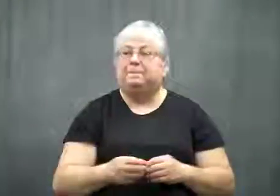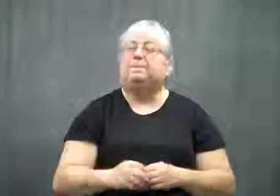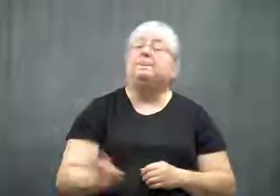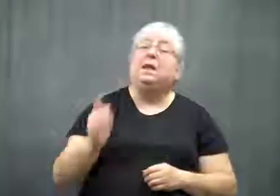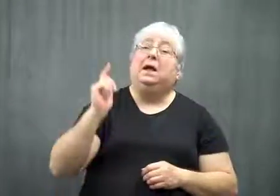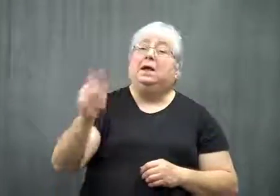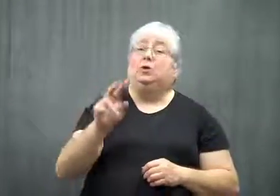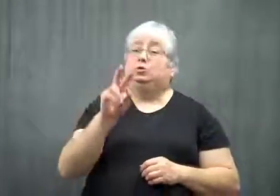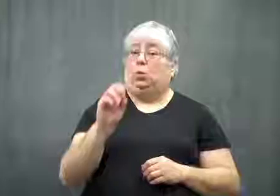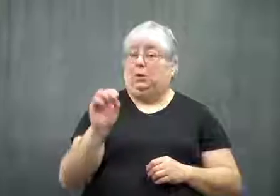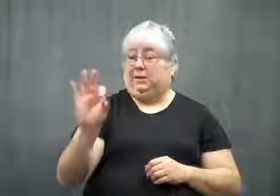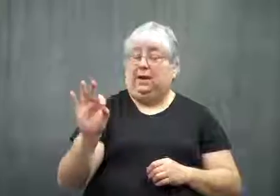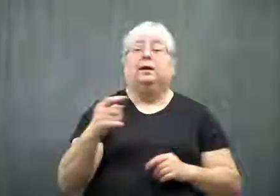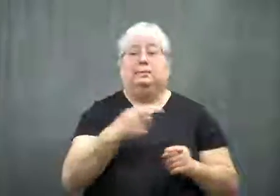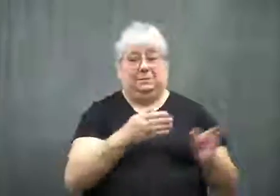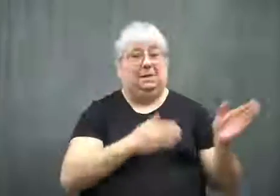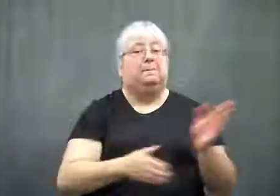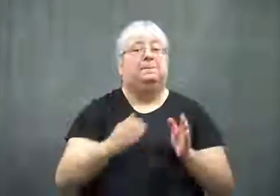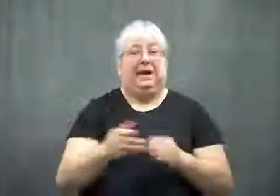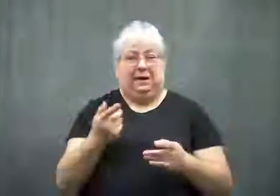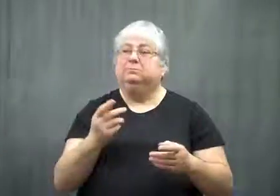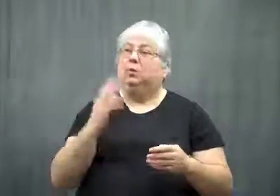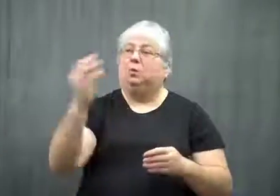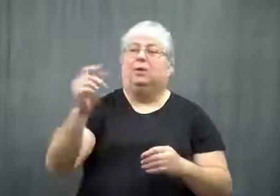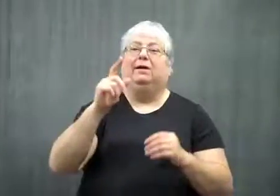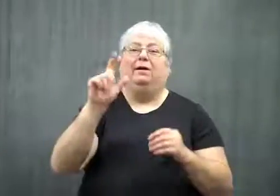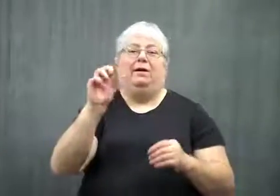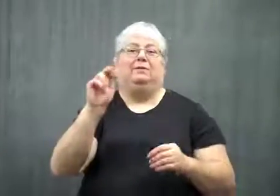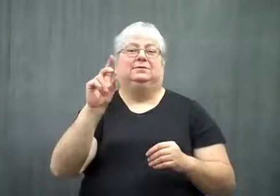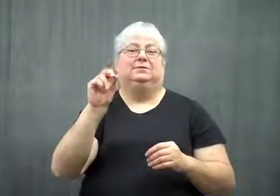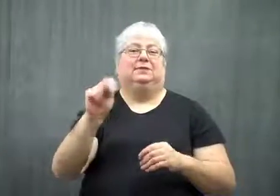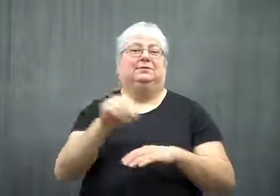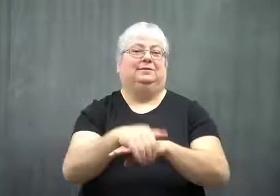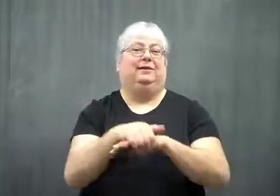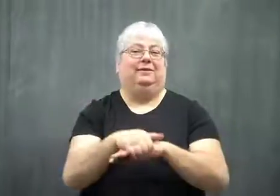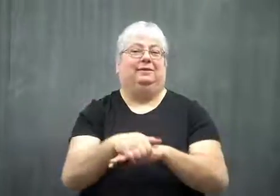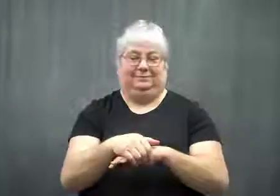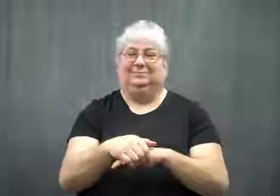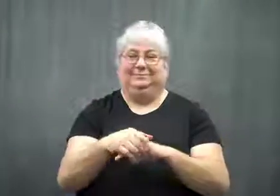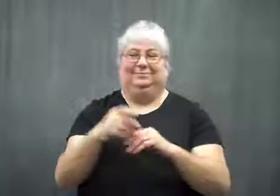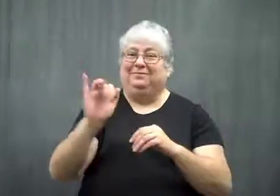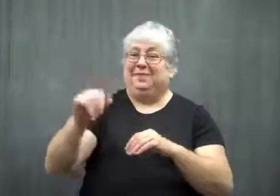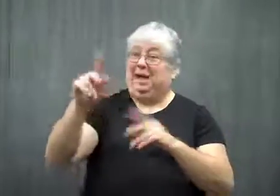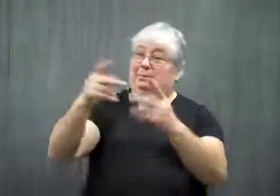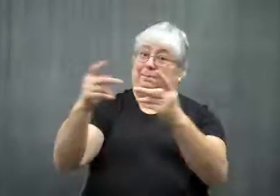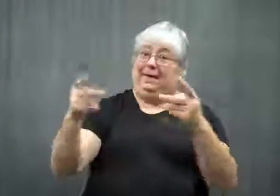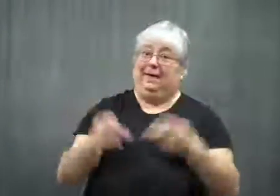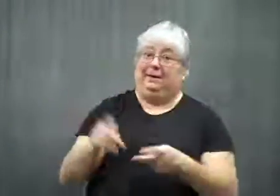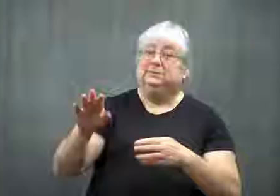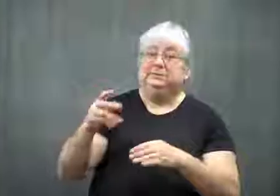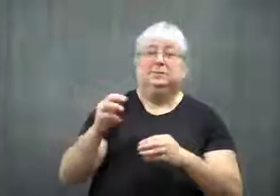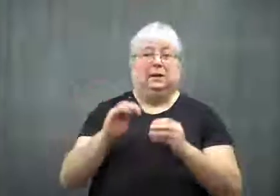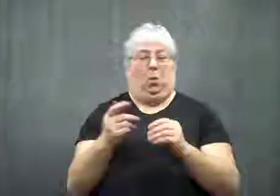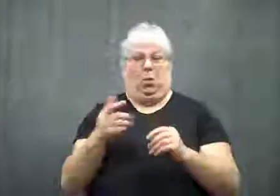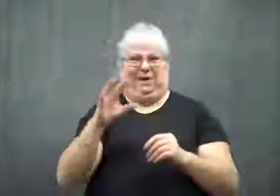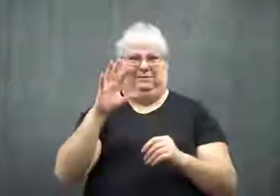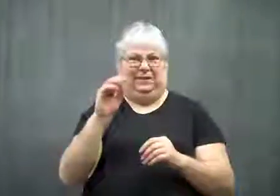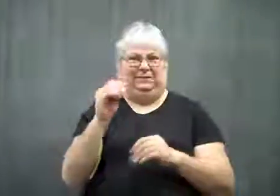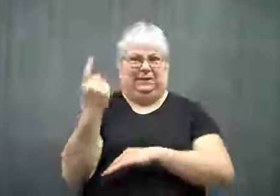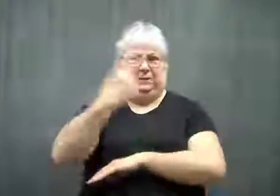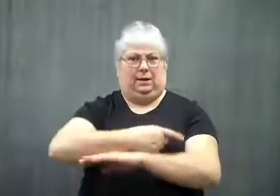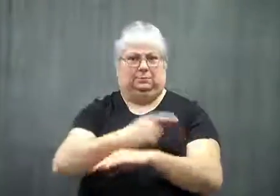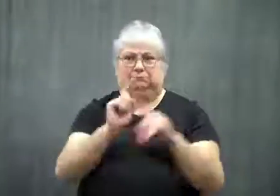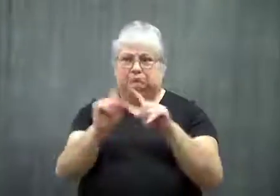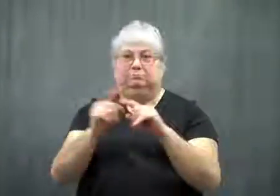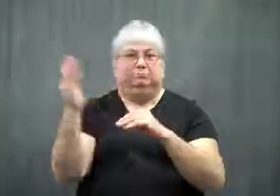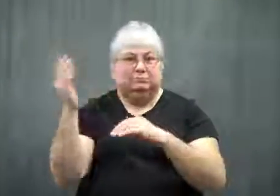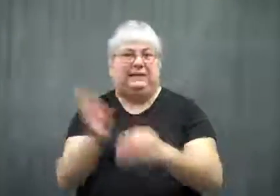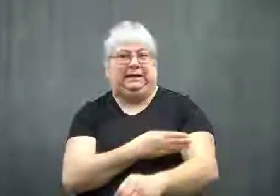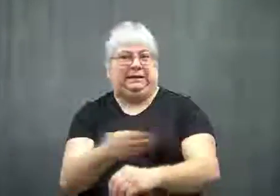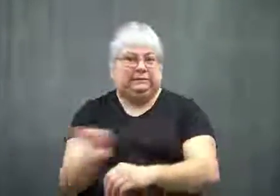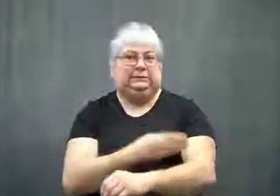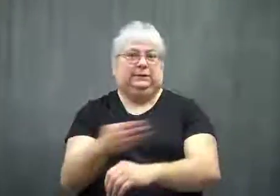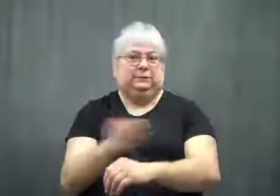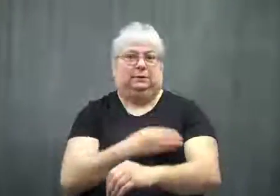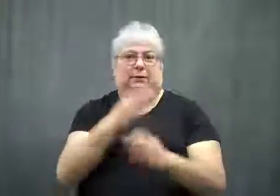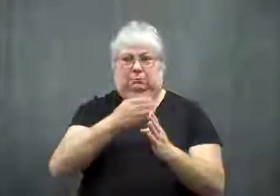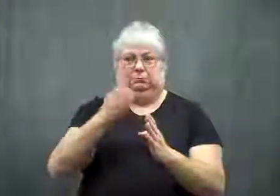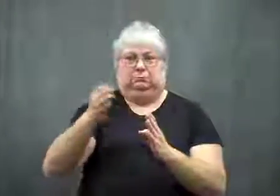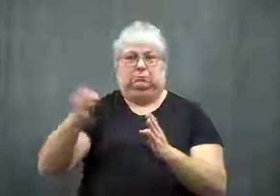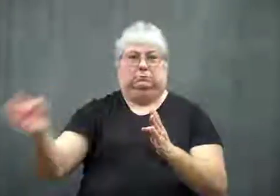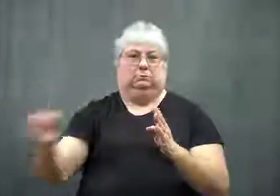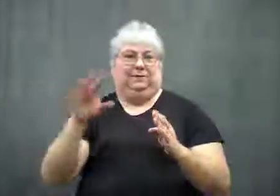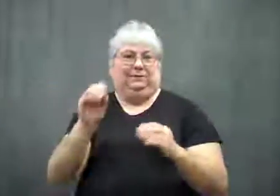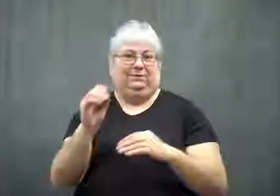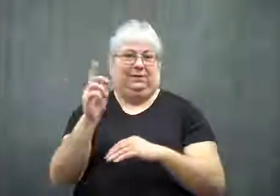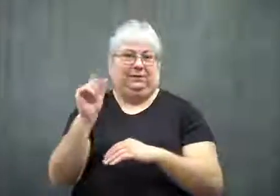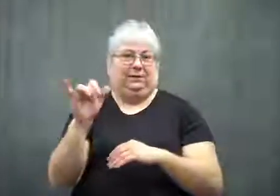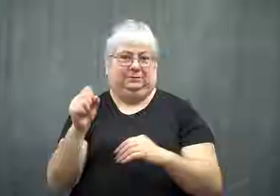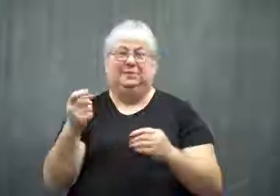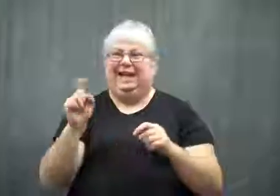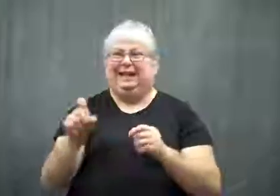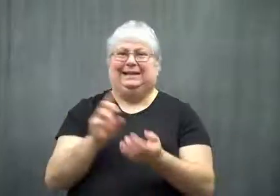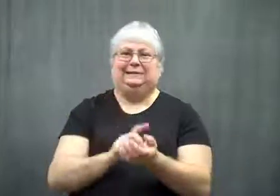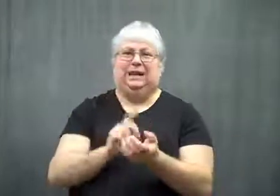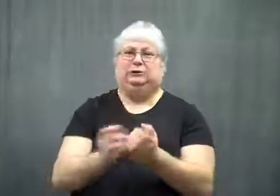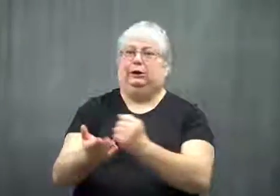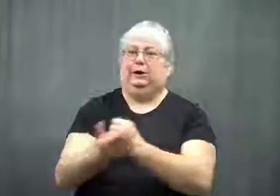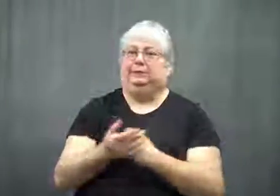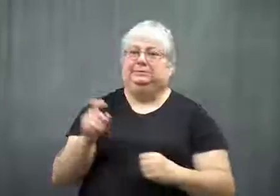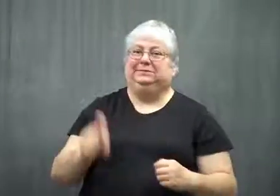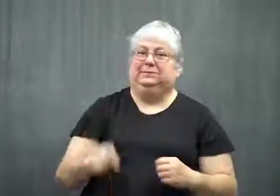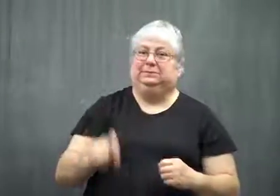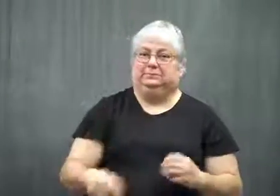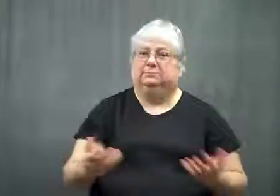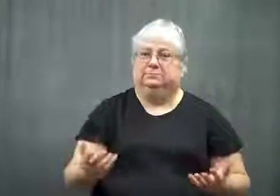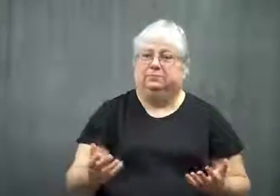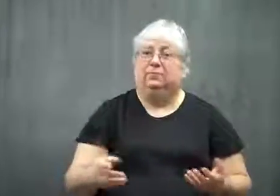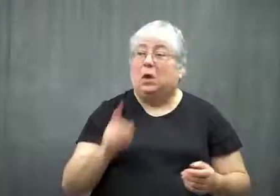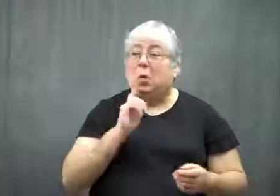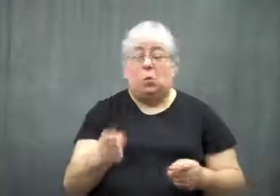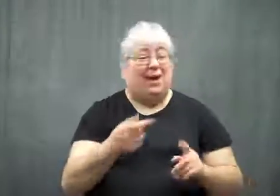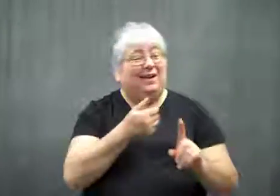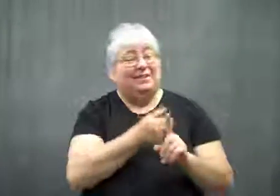He planned to do a 50-day concert series in London, England in 2009.